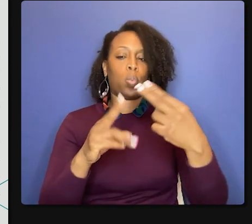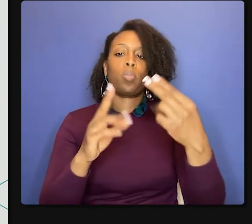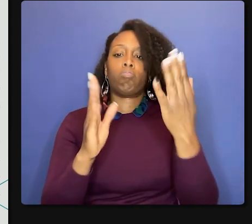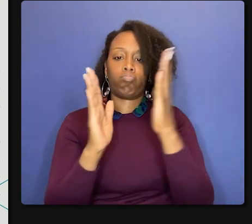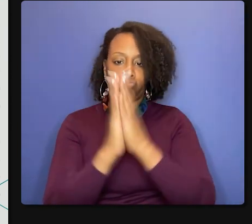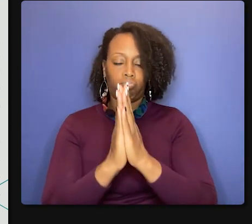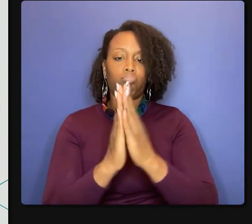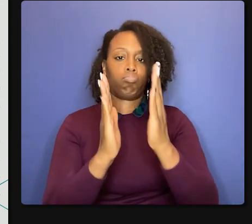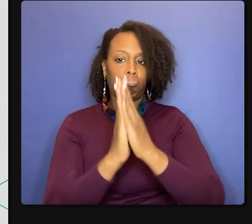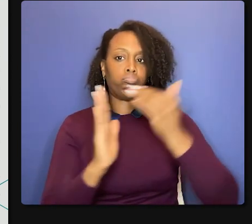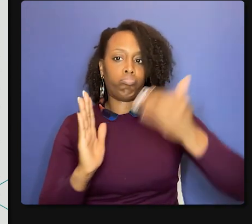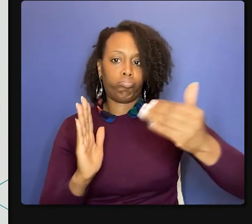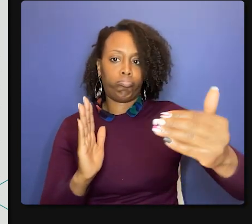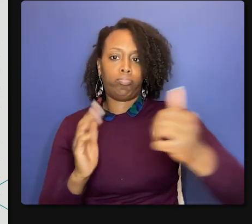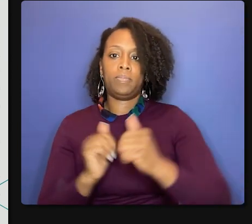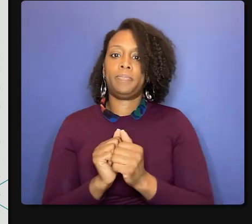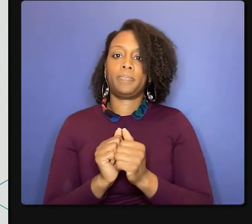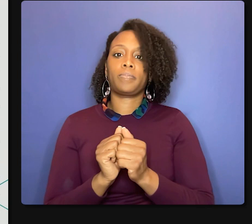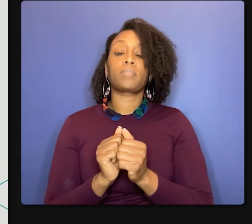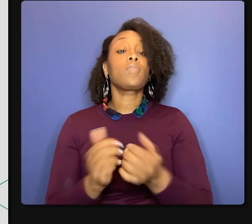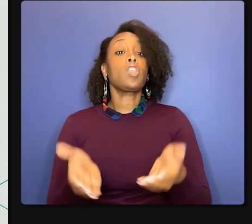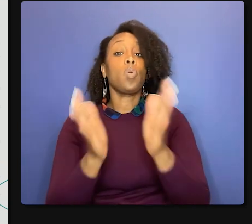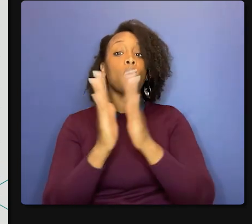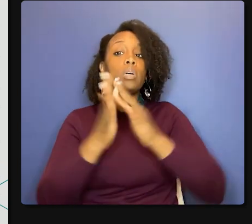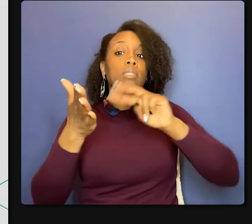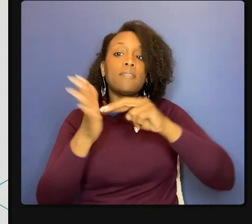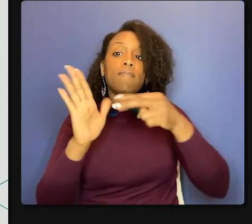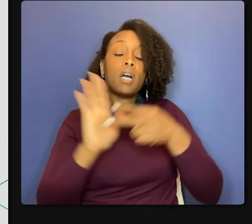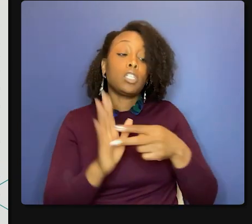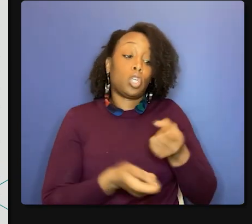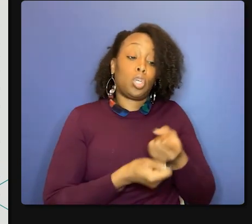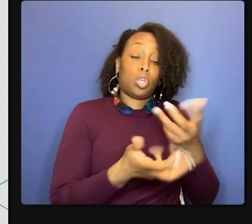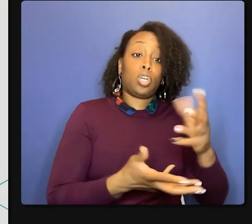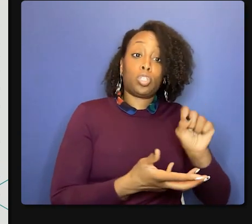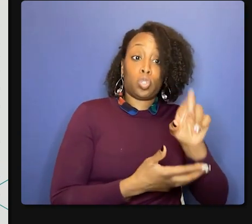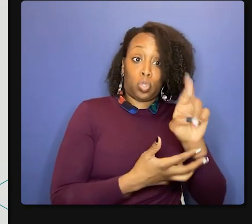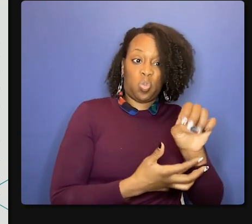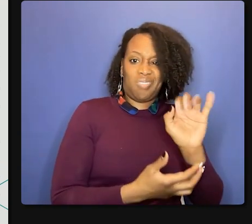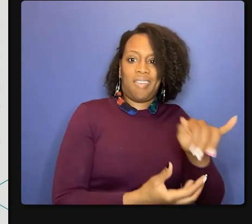and you'll hear me say request quite a bit from now on. The request defines a source,